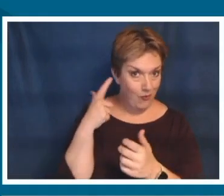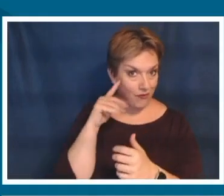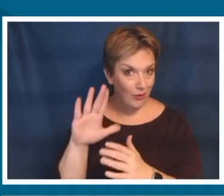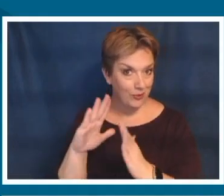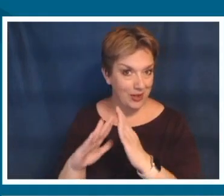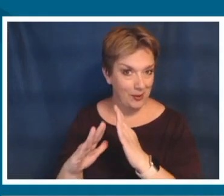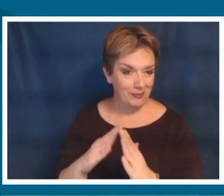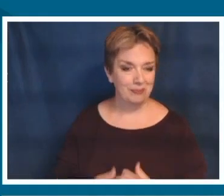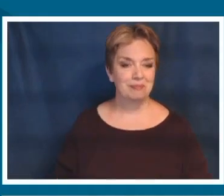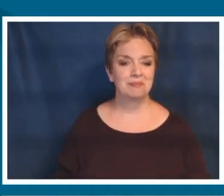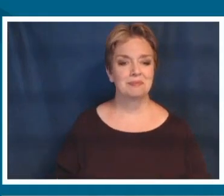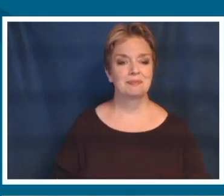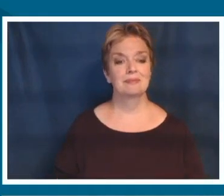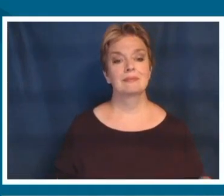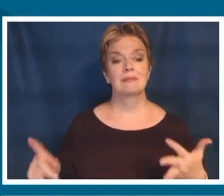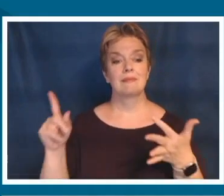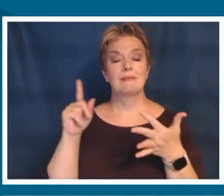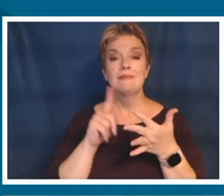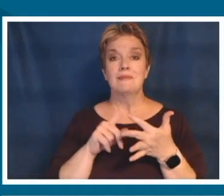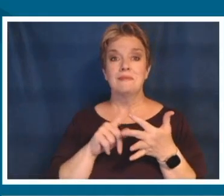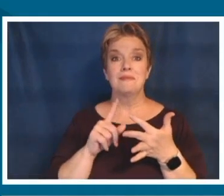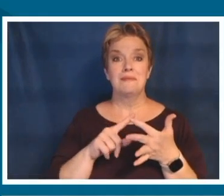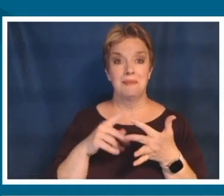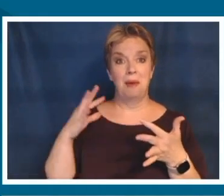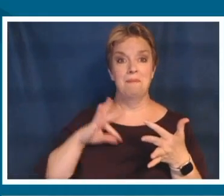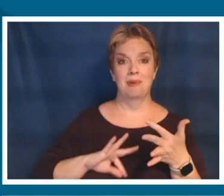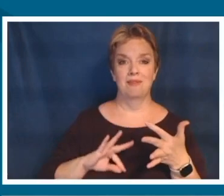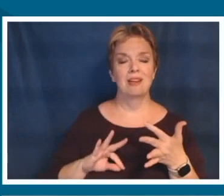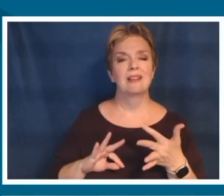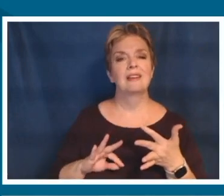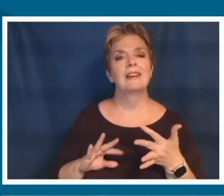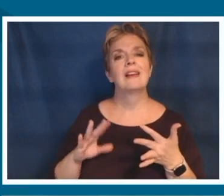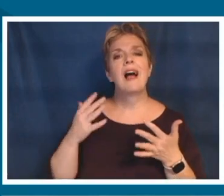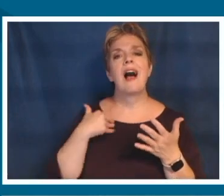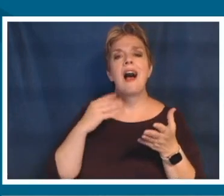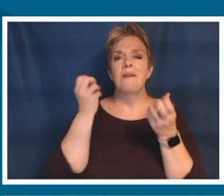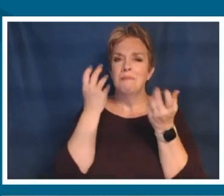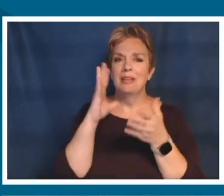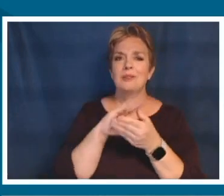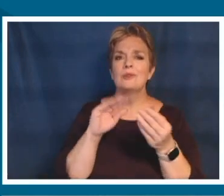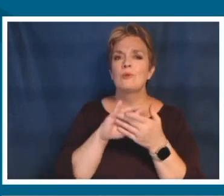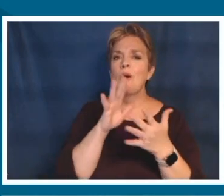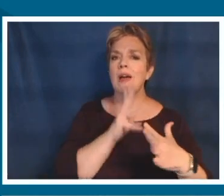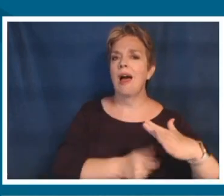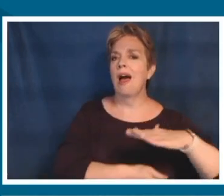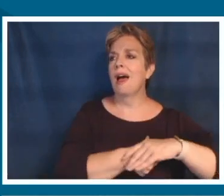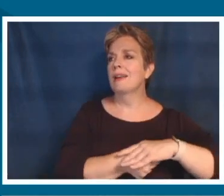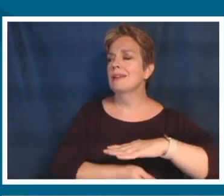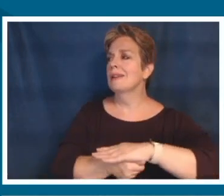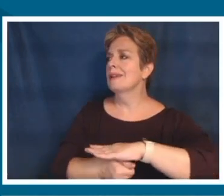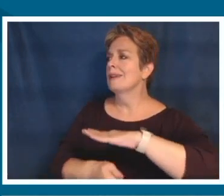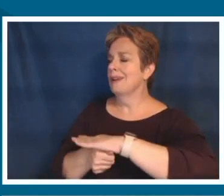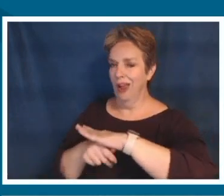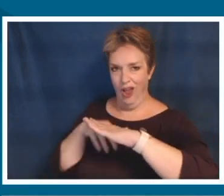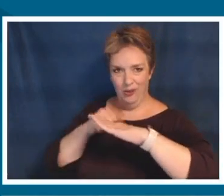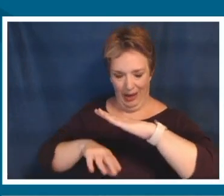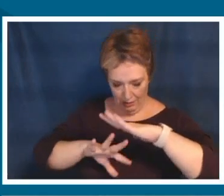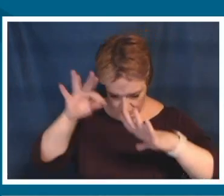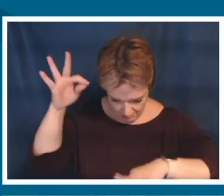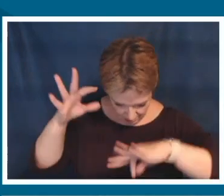you can see the invisible stories that exist everywhere you know so a lot of times we're walking by the street you